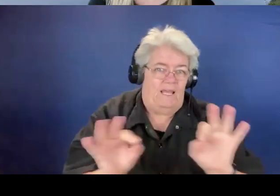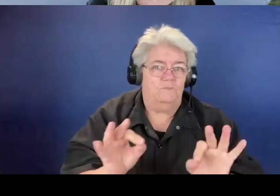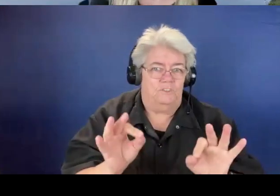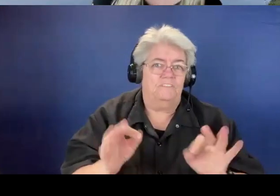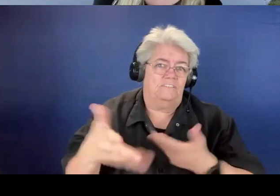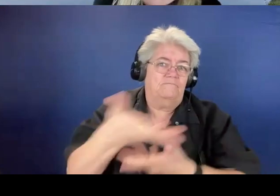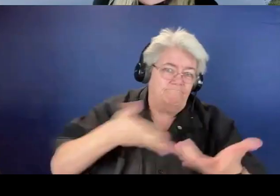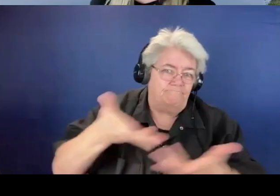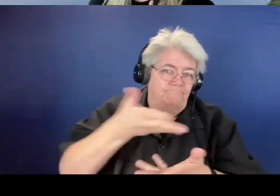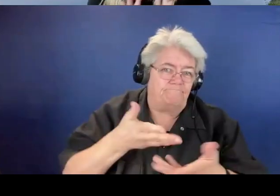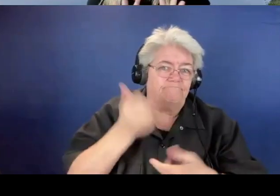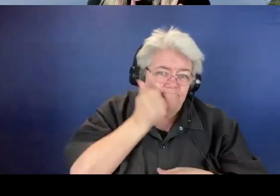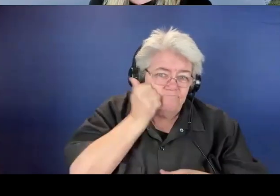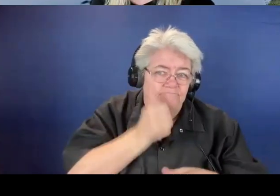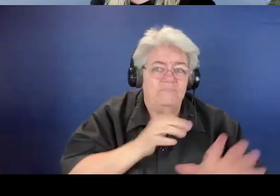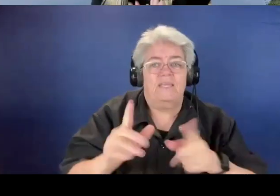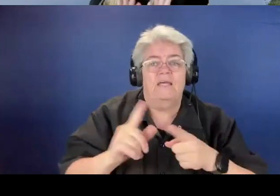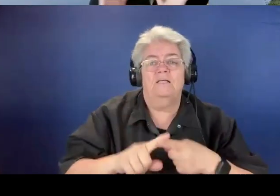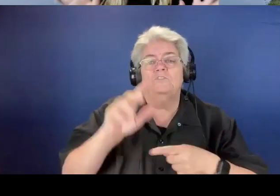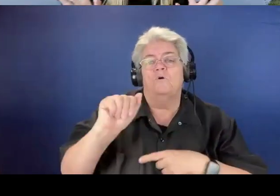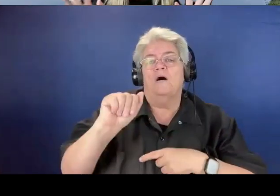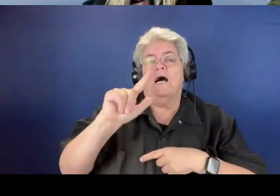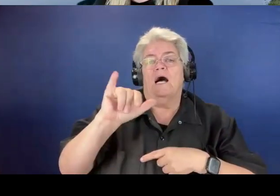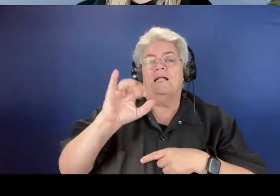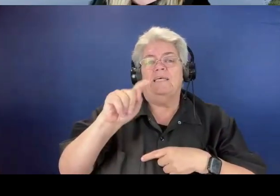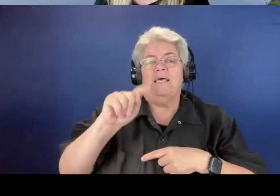So we wanted to real quick cover a couple of definitions just to get them out there.